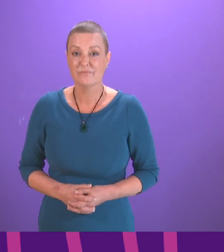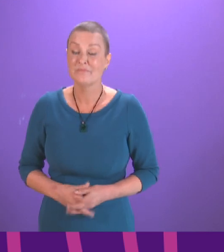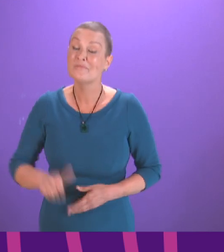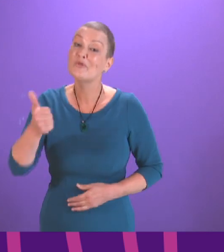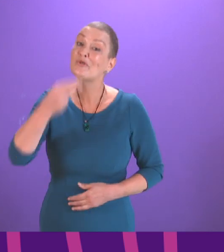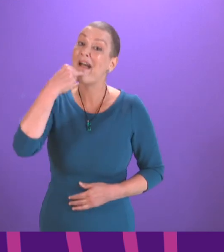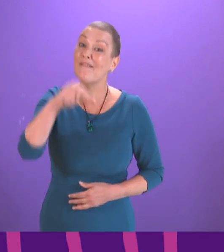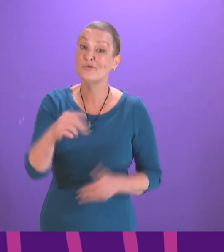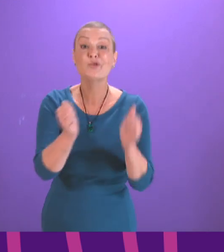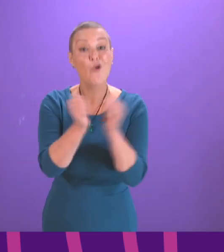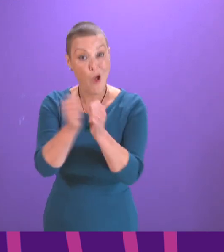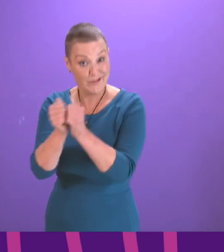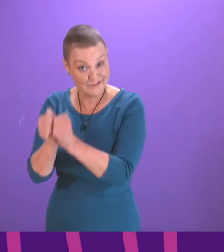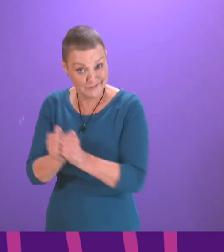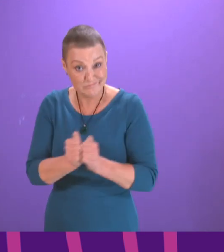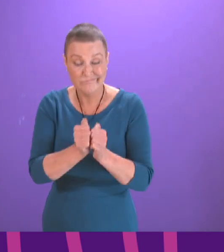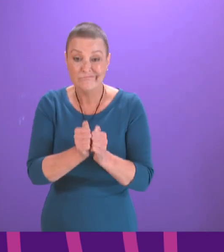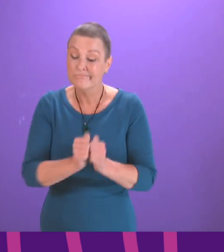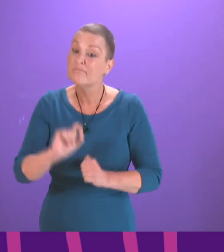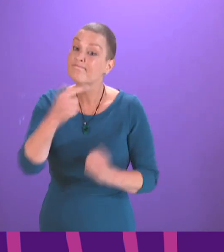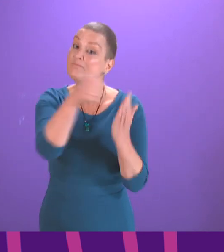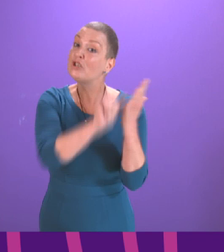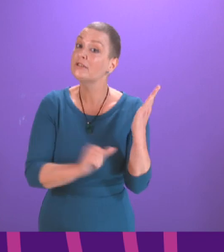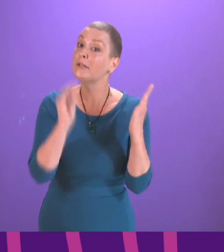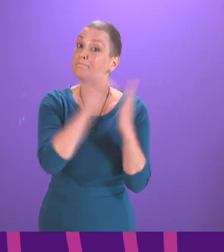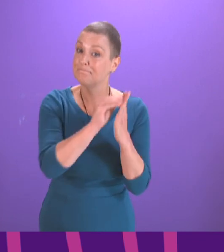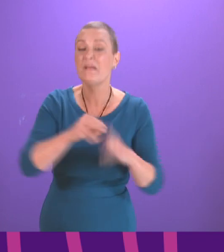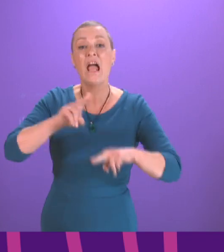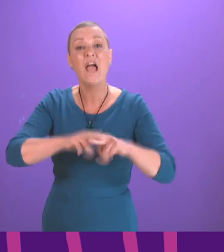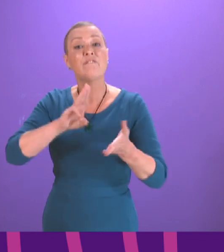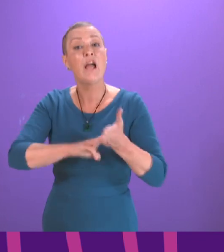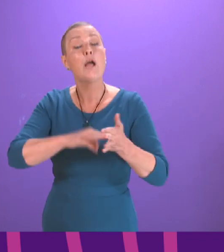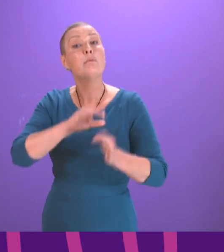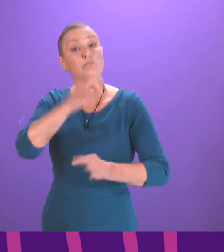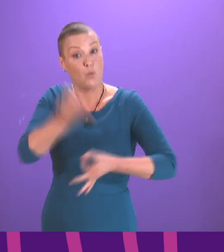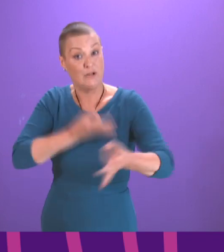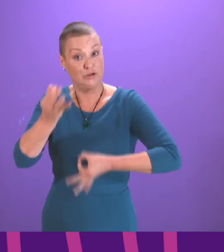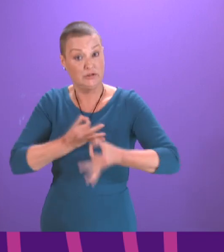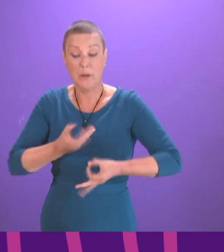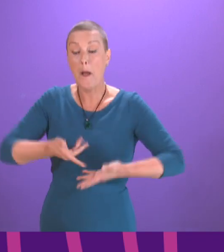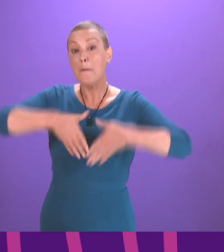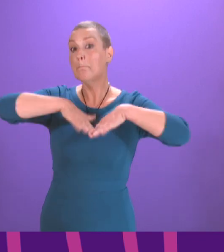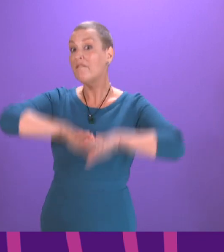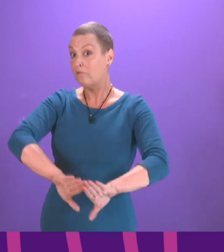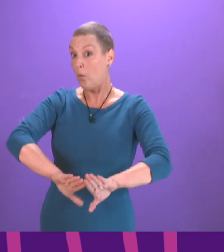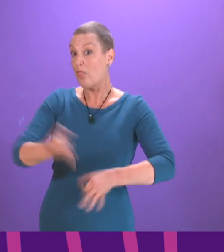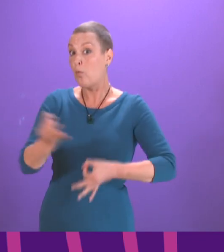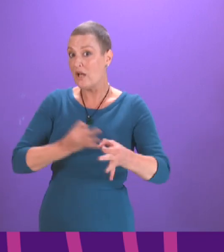The Presiding Officer (Ken Macintosh): Good afternoon, colleagues. Our first item of business is First Minister’s question time. Before we turn to questions, the First